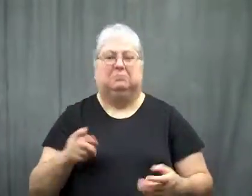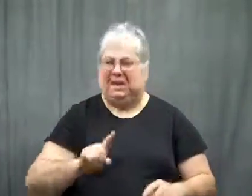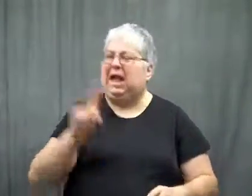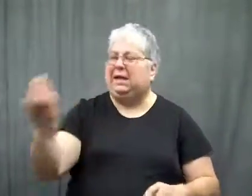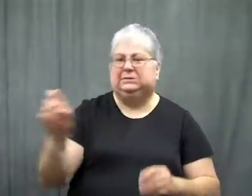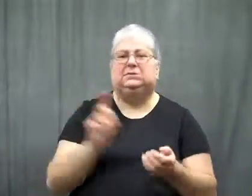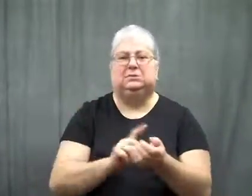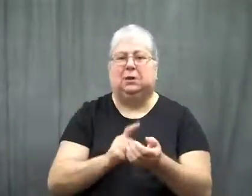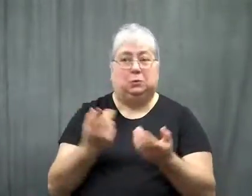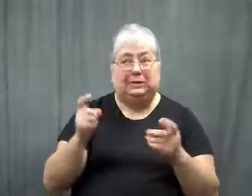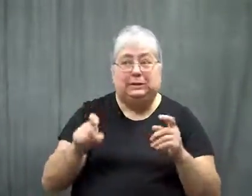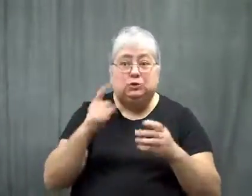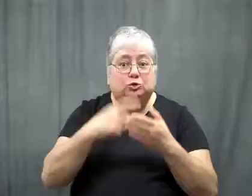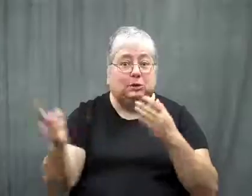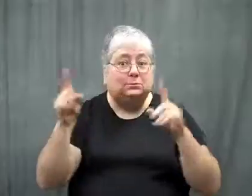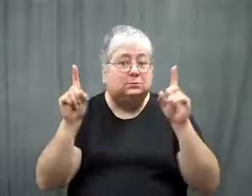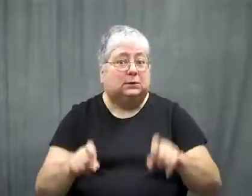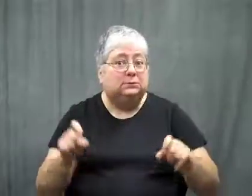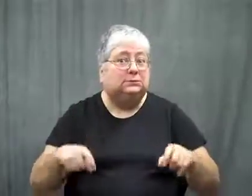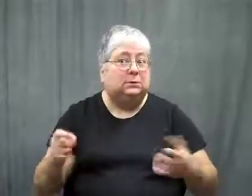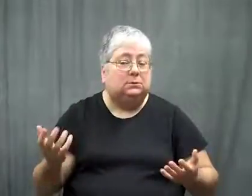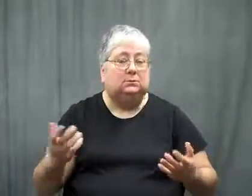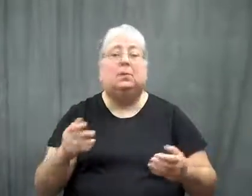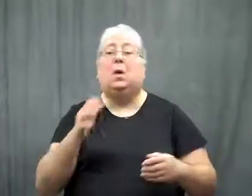Men should ask the doctor if they need to be tested for it.